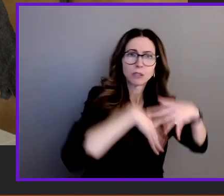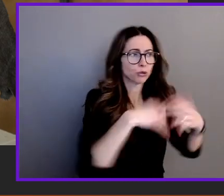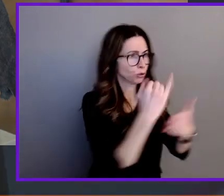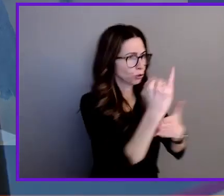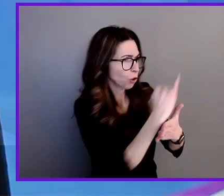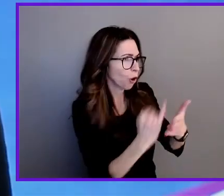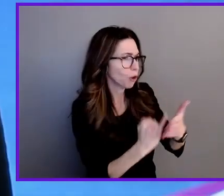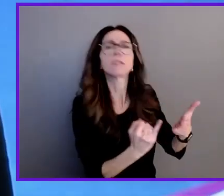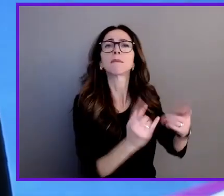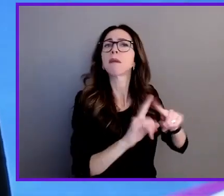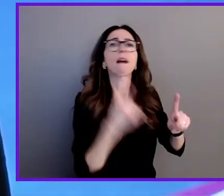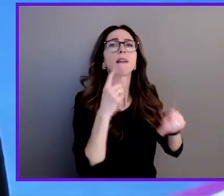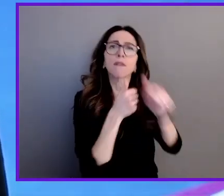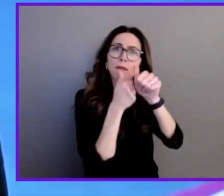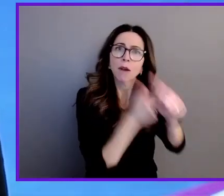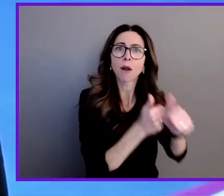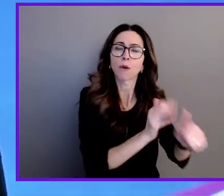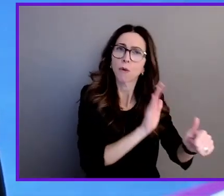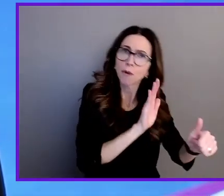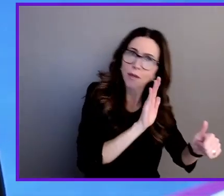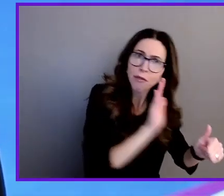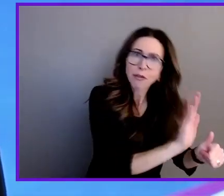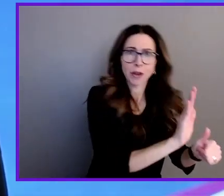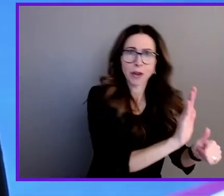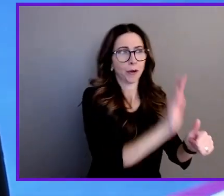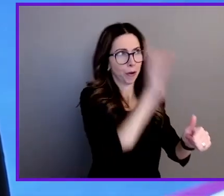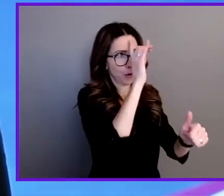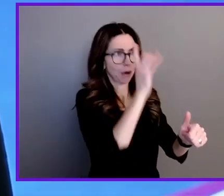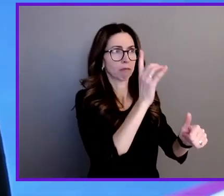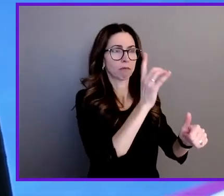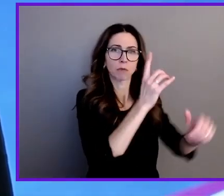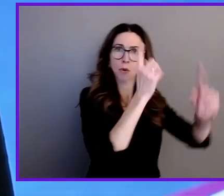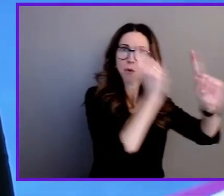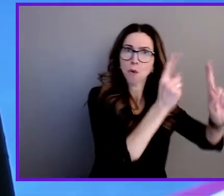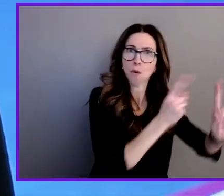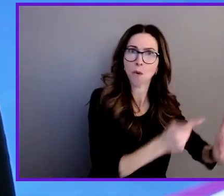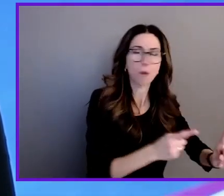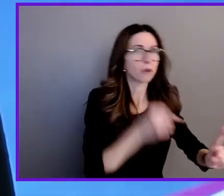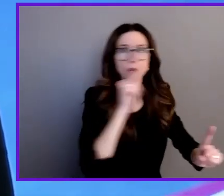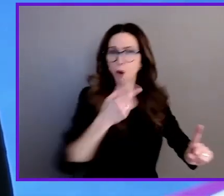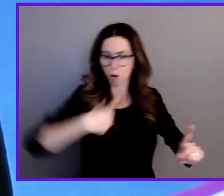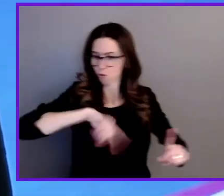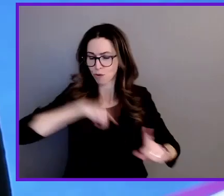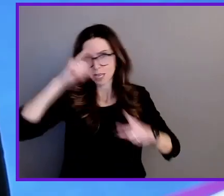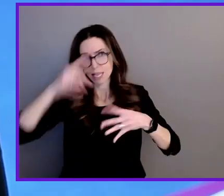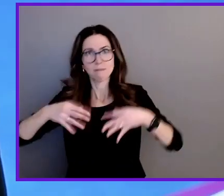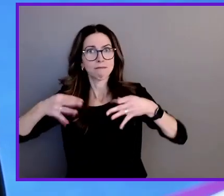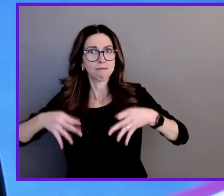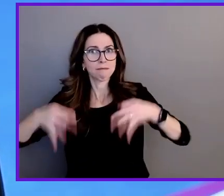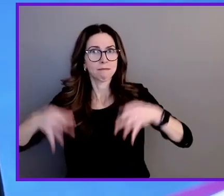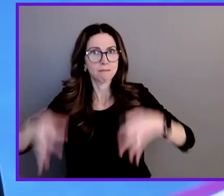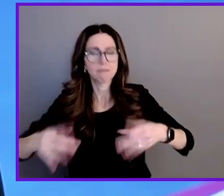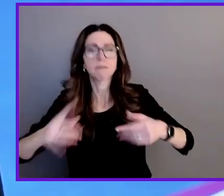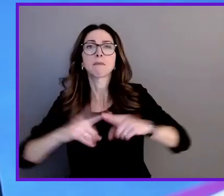We want to build more of these co-delivery partnerships. Discussions are underway with prospective partners to do just that.